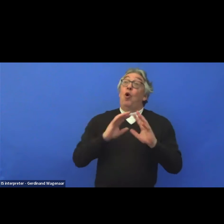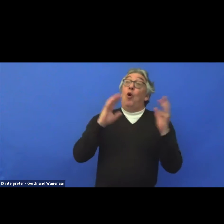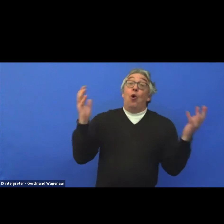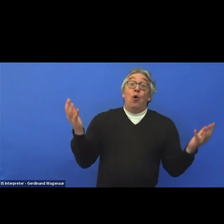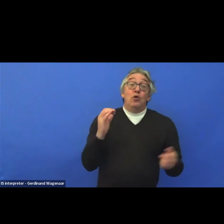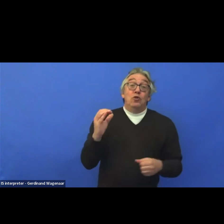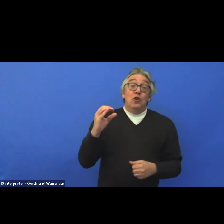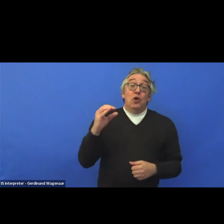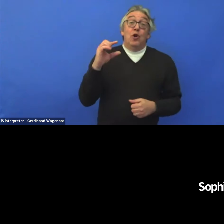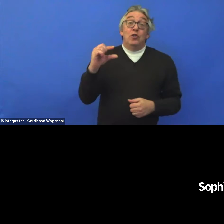to leave no one behind.